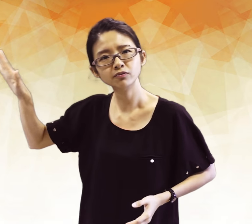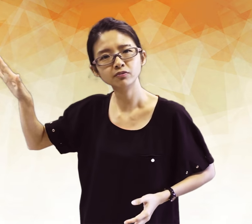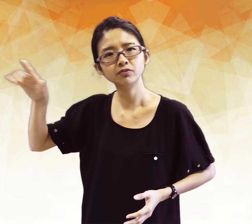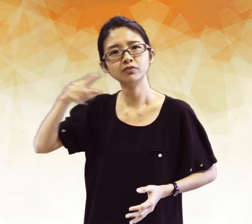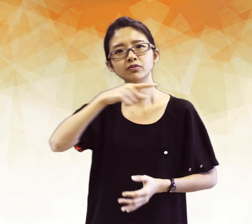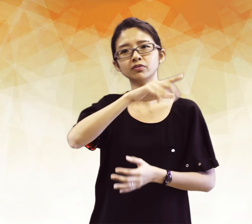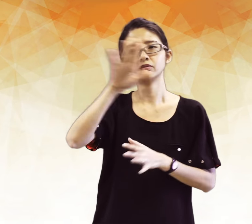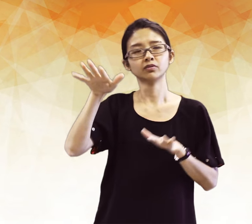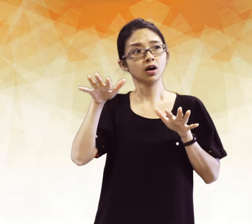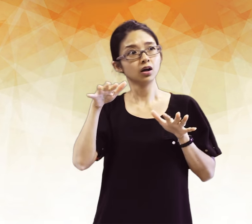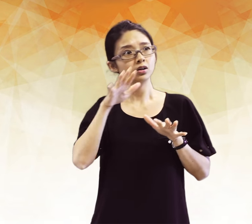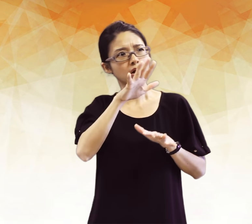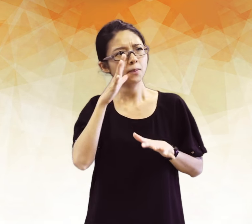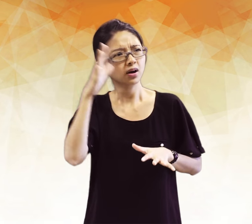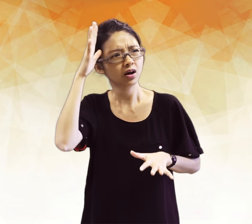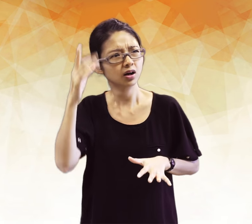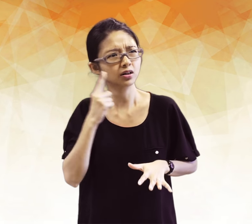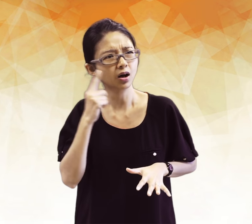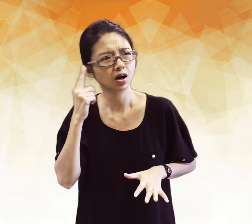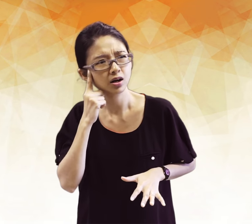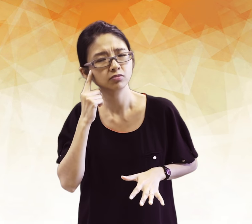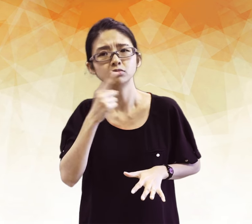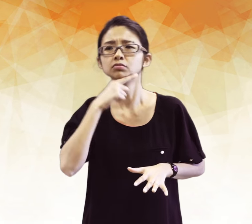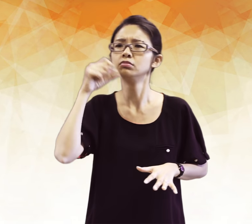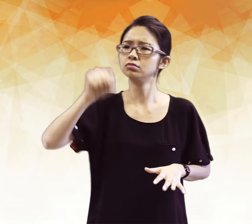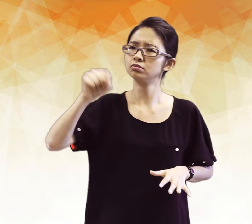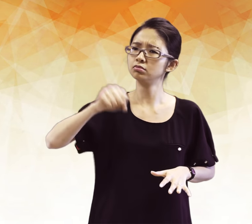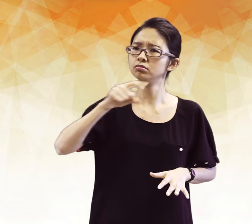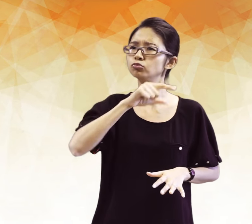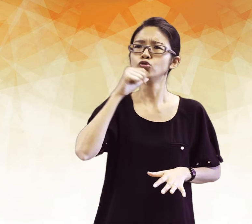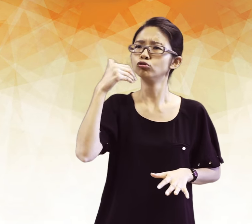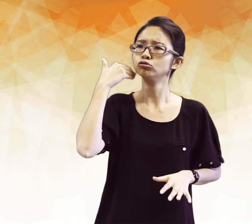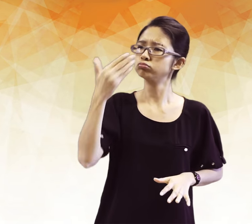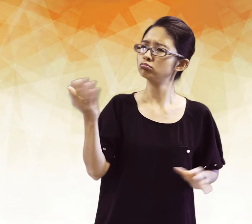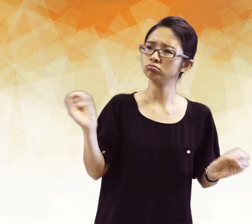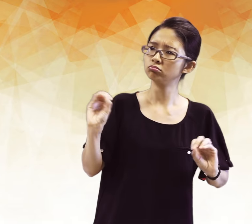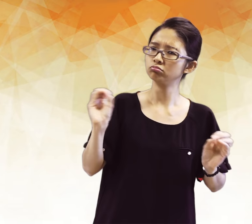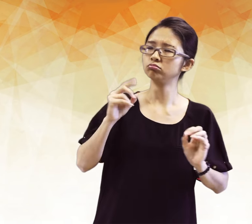All of his friends were shocked to find out. He just bravely told everyone. He was not shameful, and just used sign language.